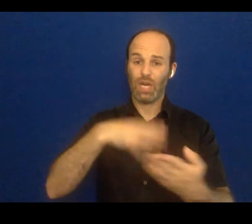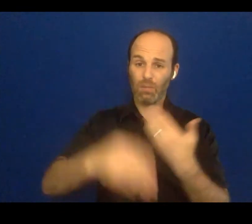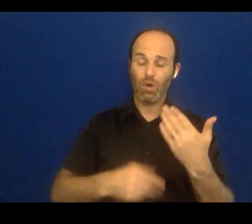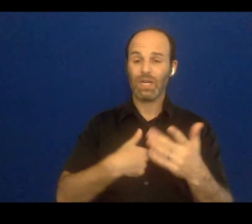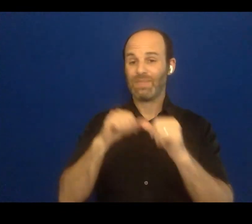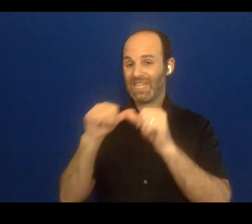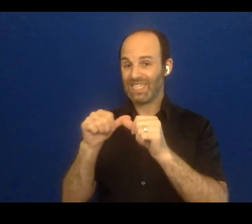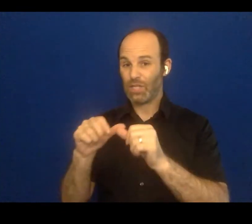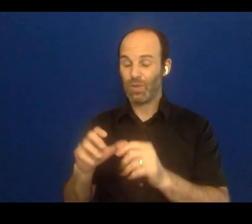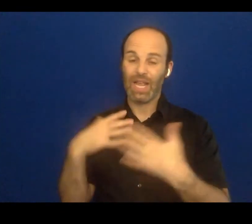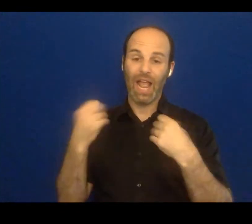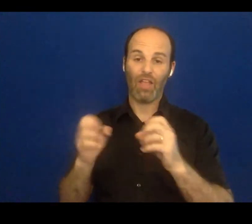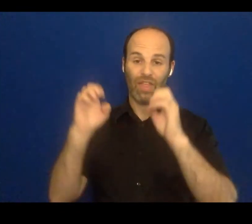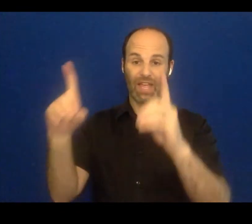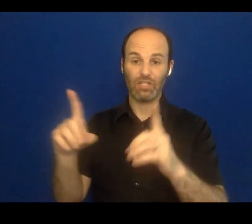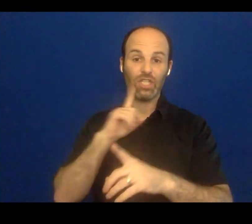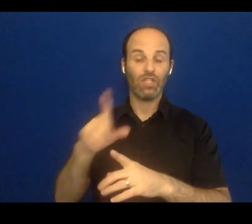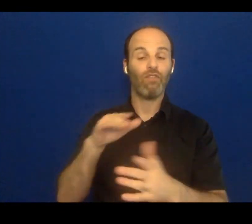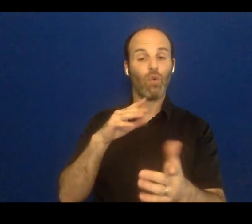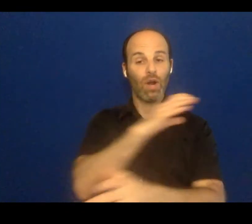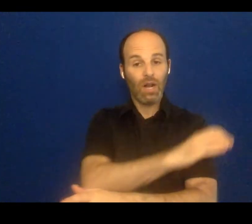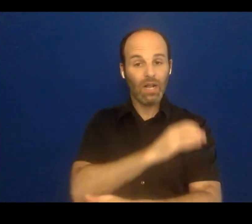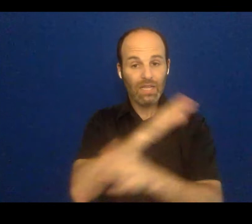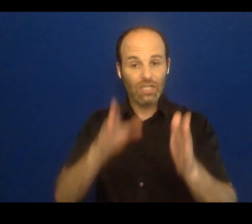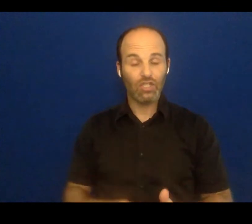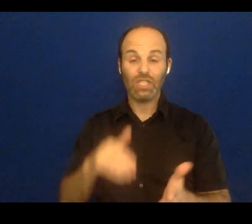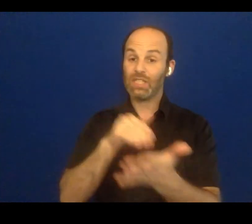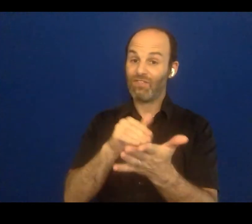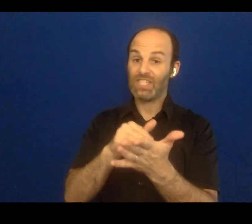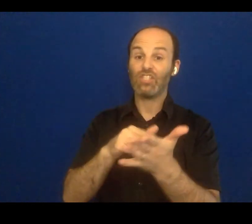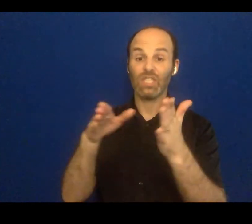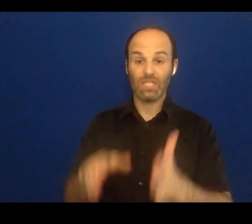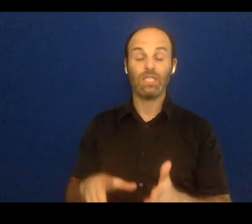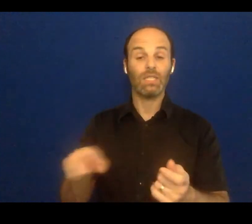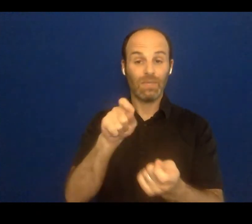CONTINUING HEALTH EDUCATION FOR CLINICIANS OR PHYSICIANS IN PARTICULAR WHERE DISABILITY IS